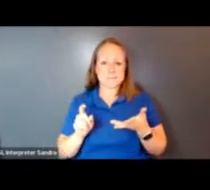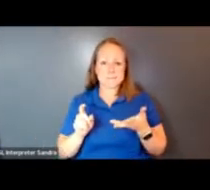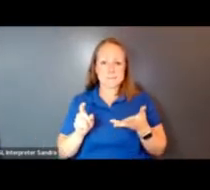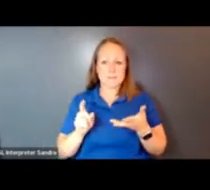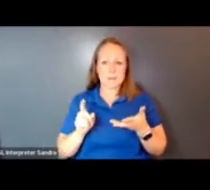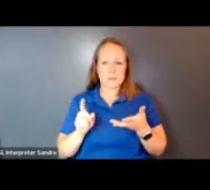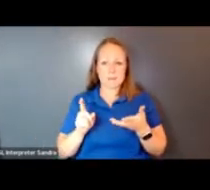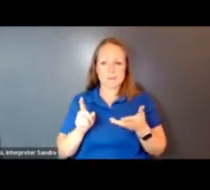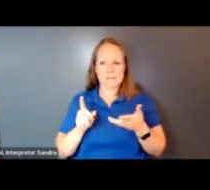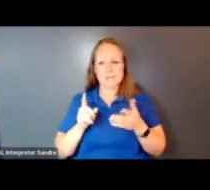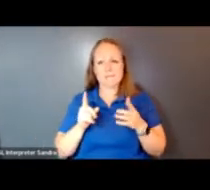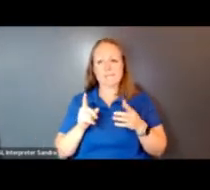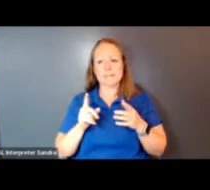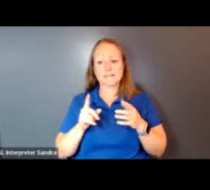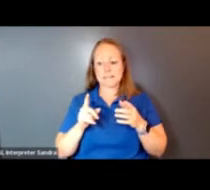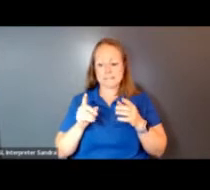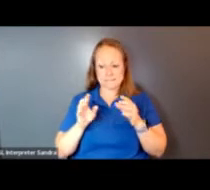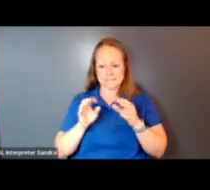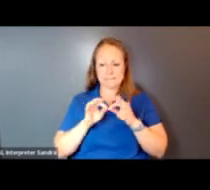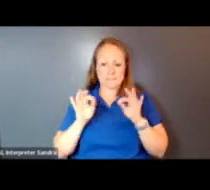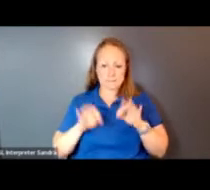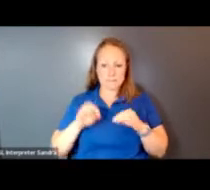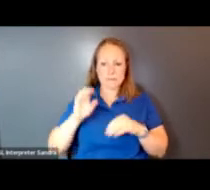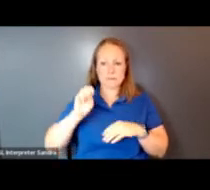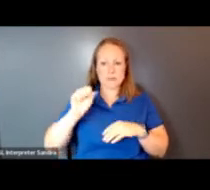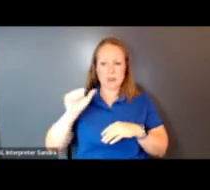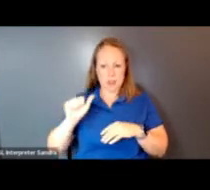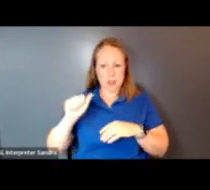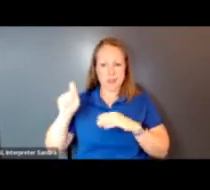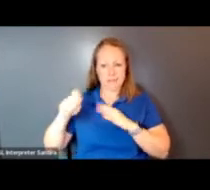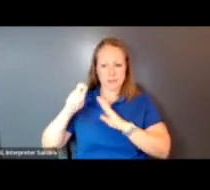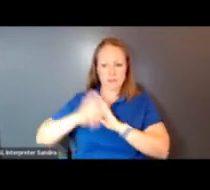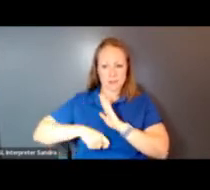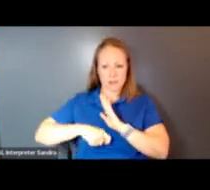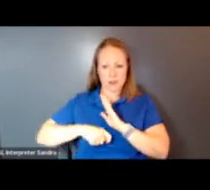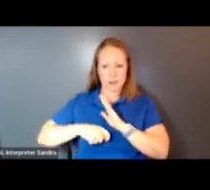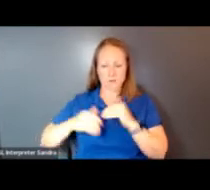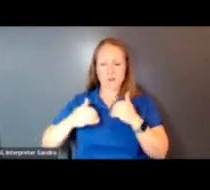SSP filled out that has specific characteristics that I need from